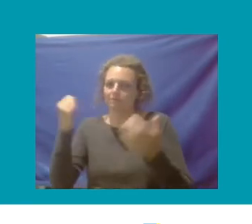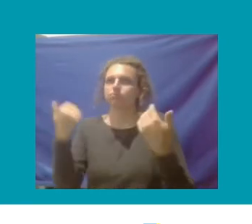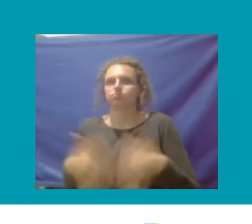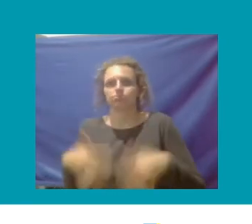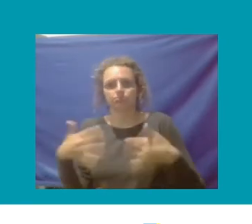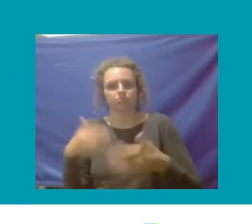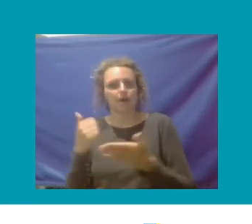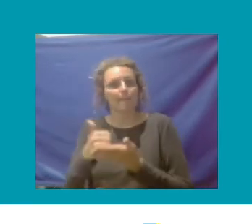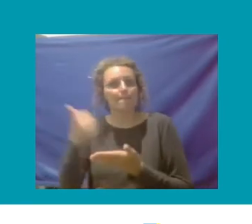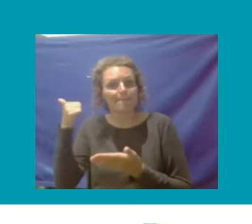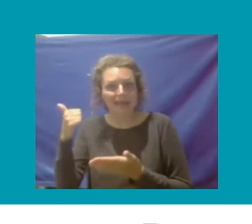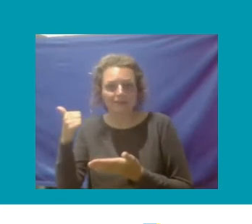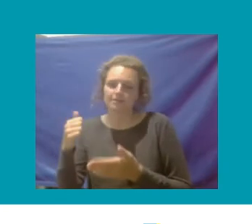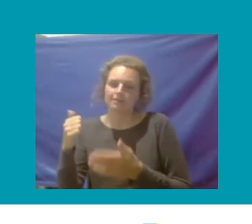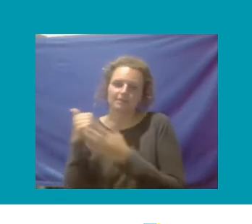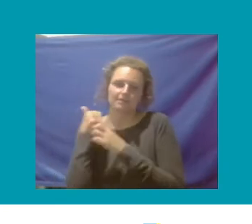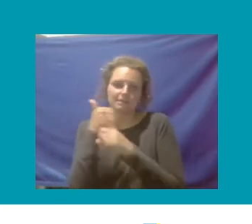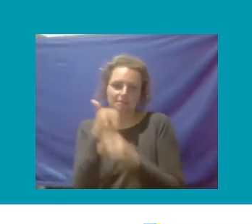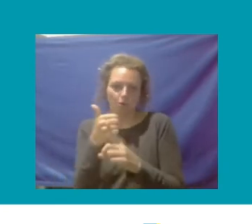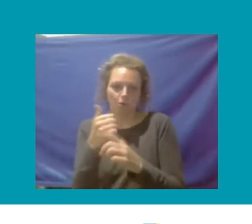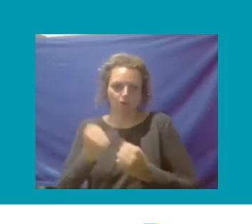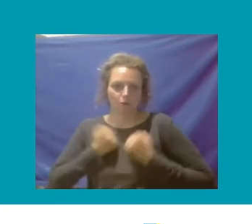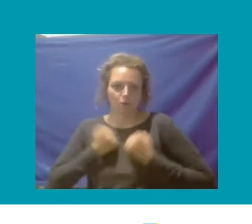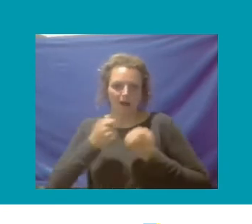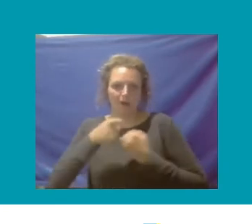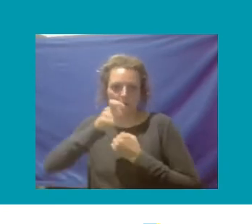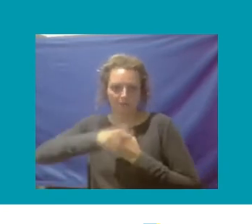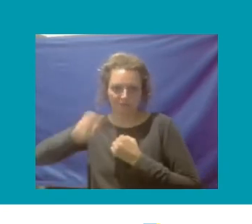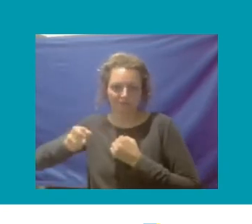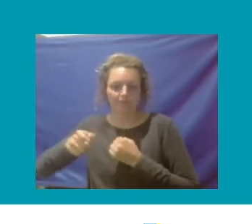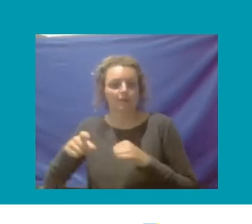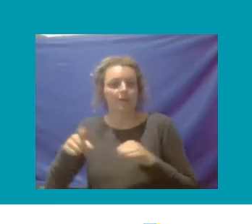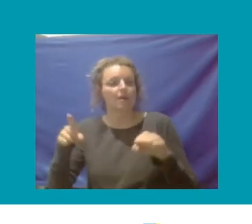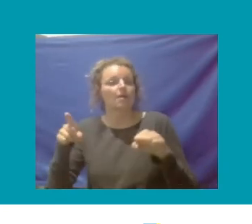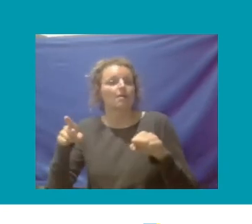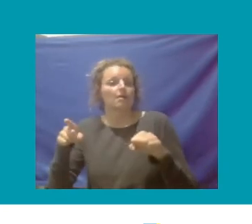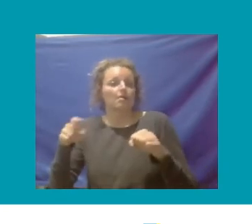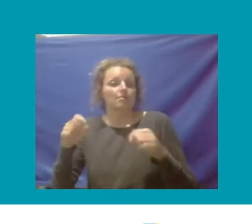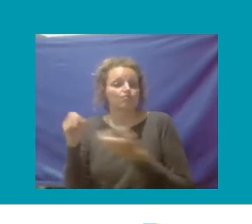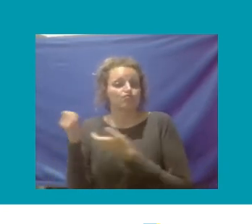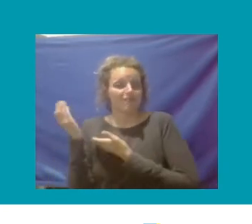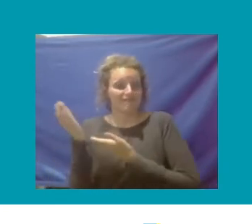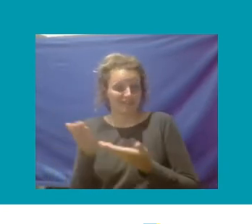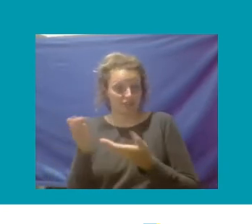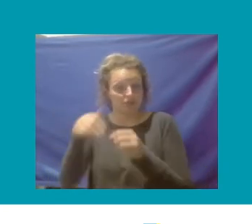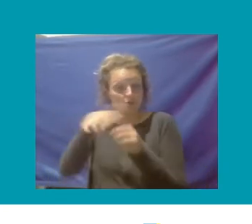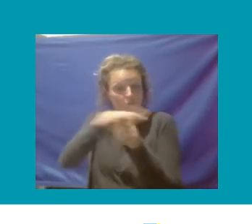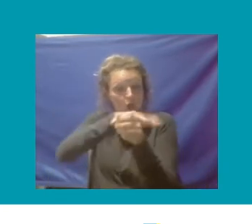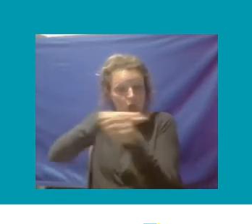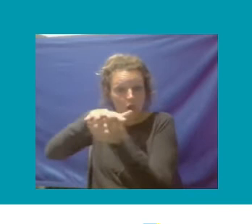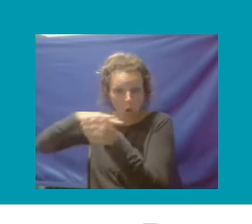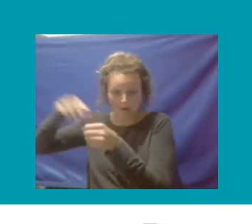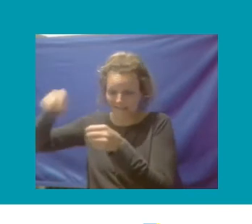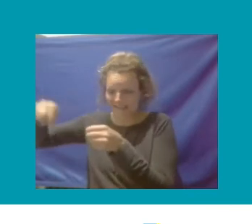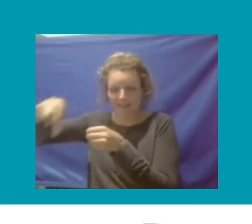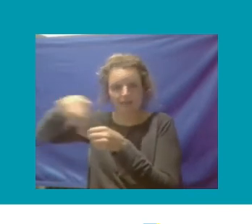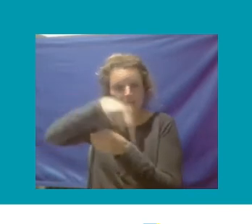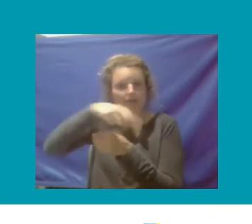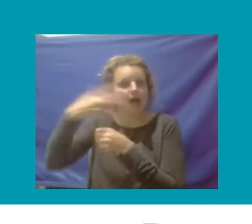that there's brilliant provision locally. However, some disabled people aren't elegible, so there's loads of organisations out there throughout the UK